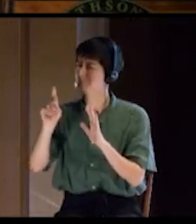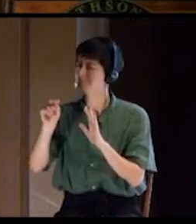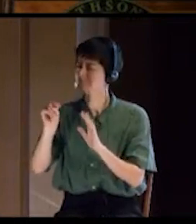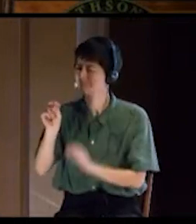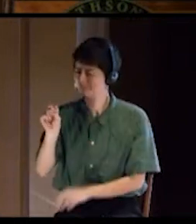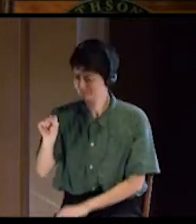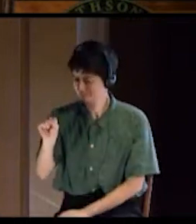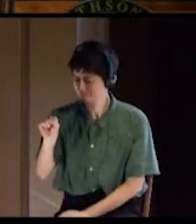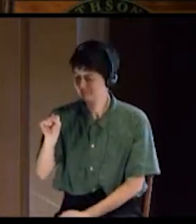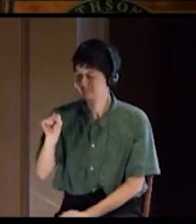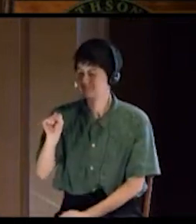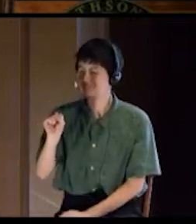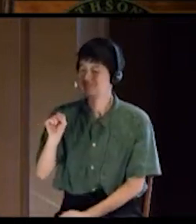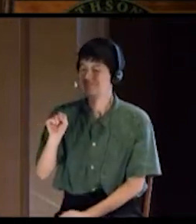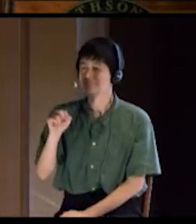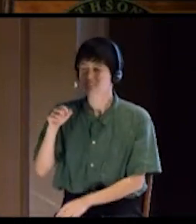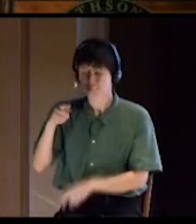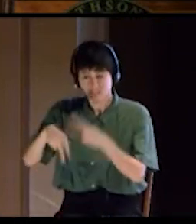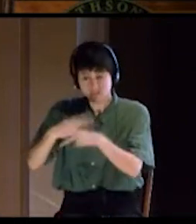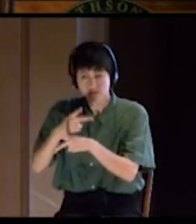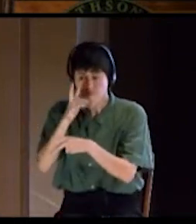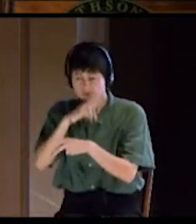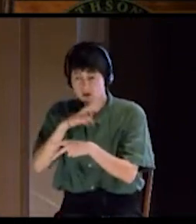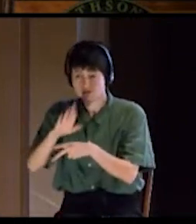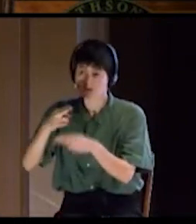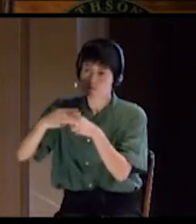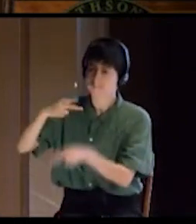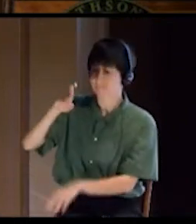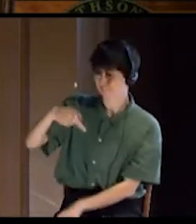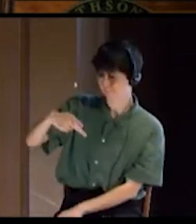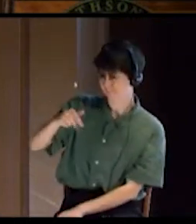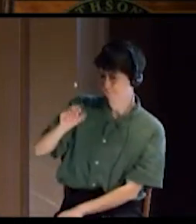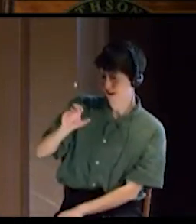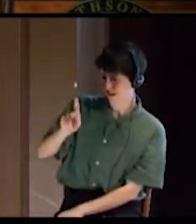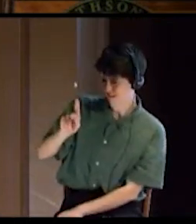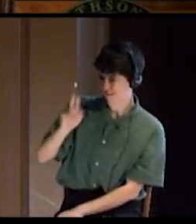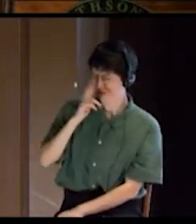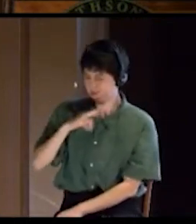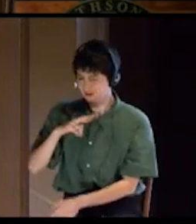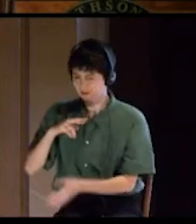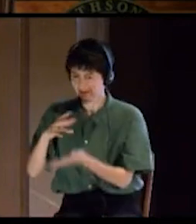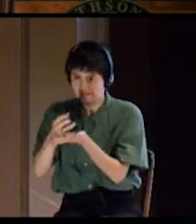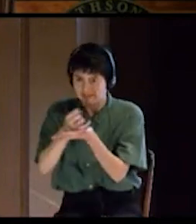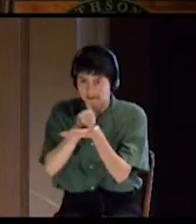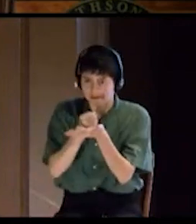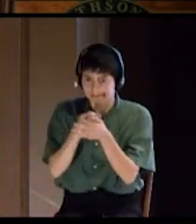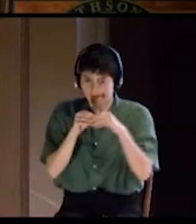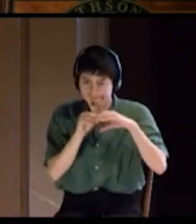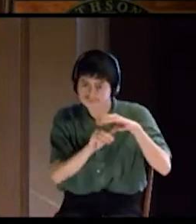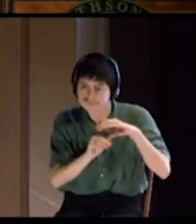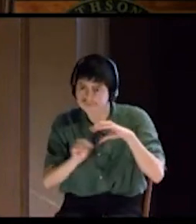They collect a bunch of different vegetation, they defecate there, it fossilizes,